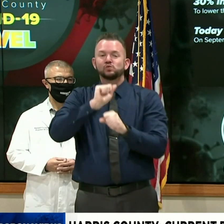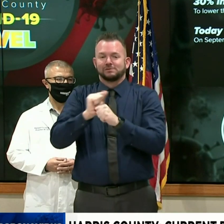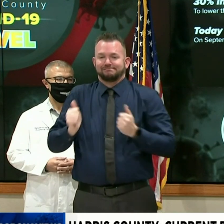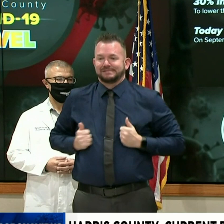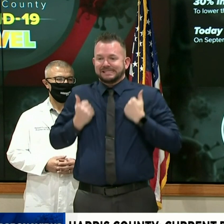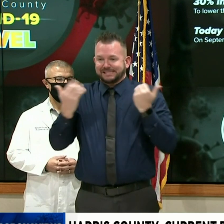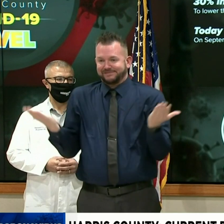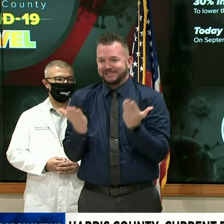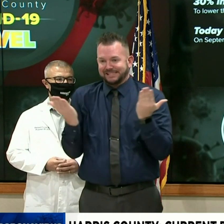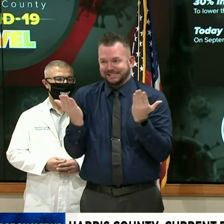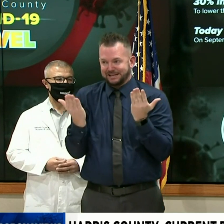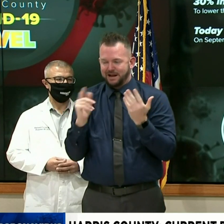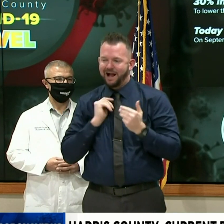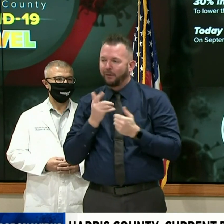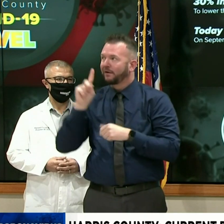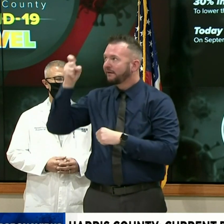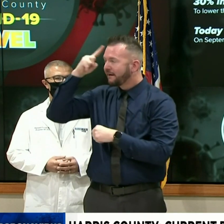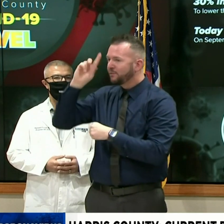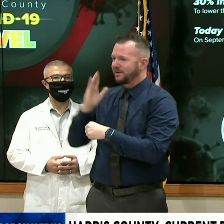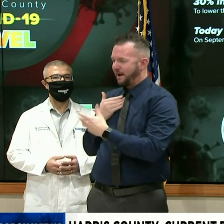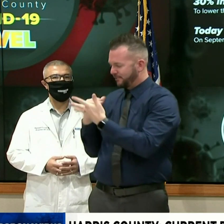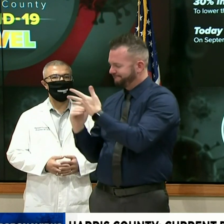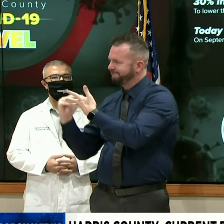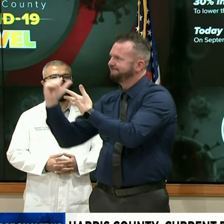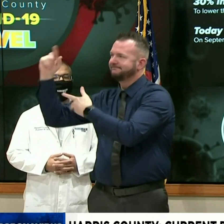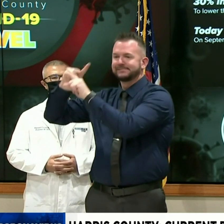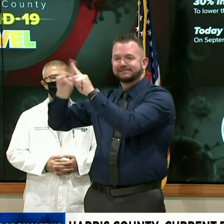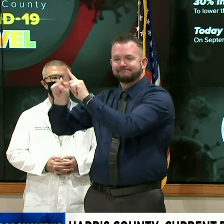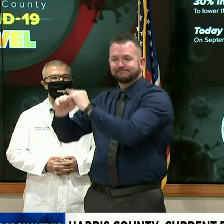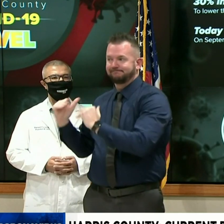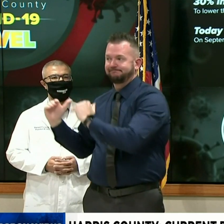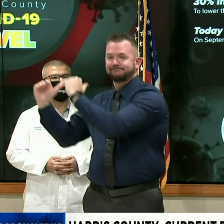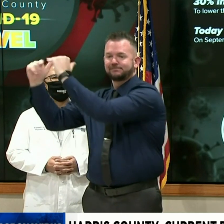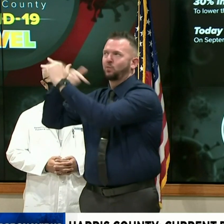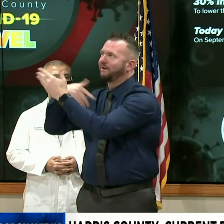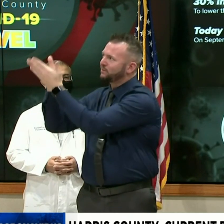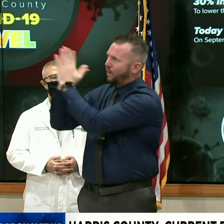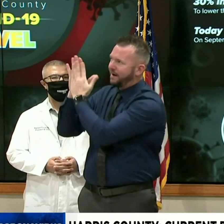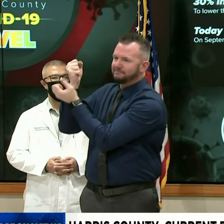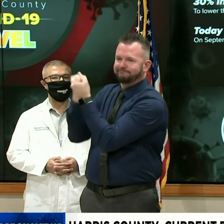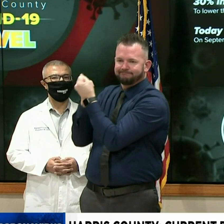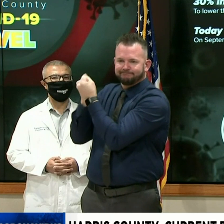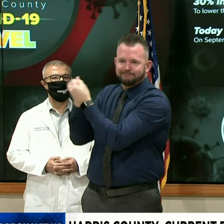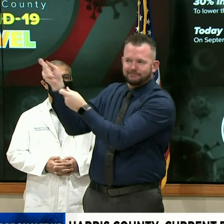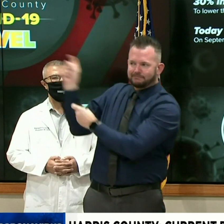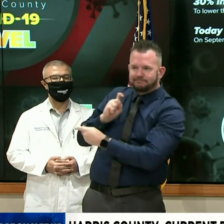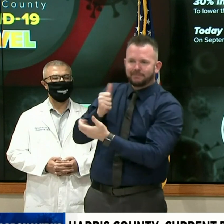history repeat itself. We should be asking more of all levels of government to not just of the community that’s why every 2 weeks before we